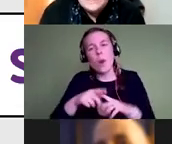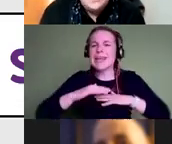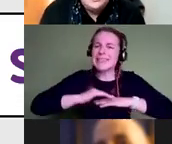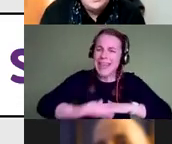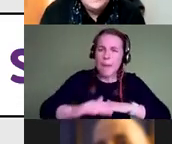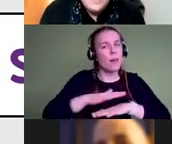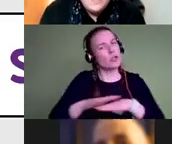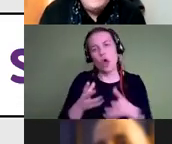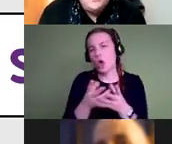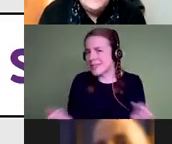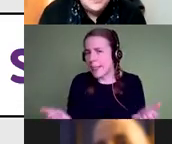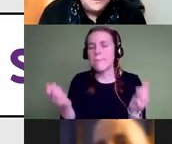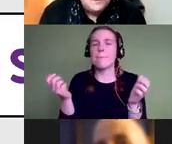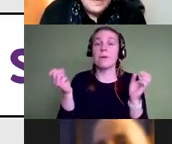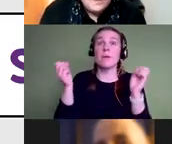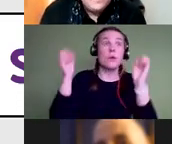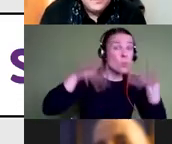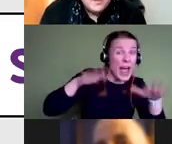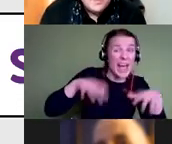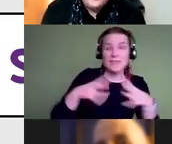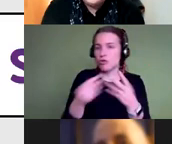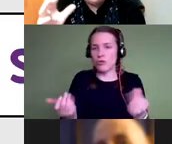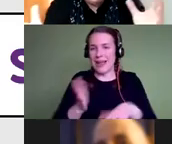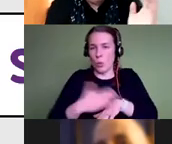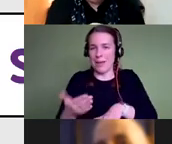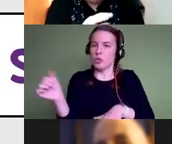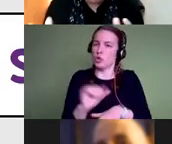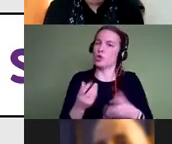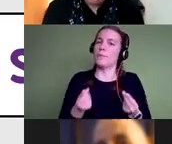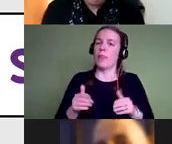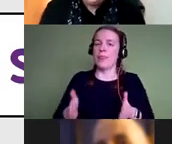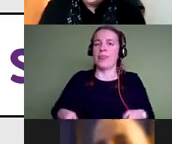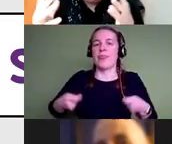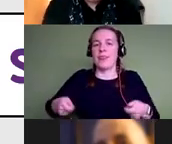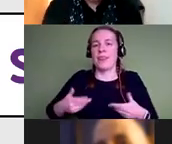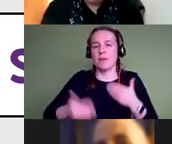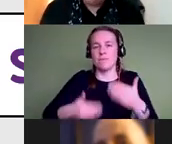blind persons. Edgy materials also help stop meals of scooters and wheelchairs ending up in a